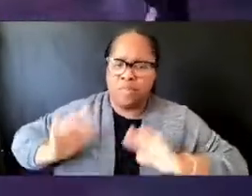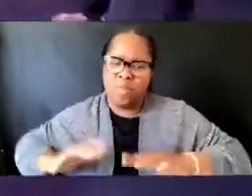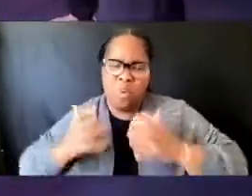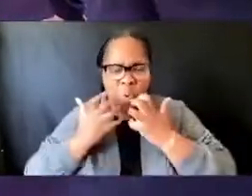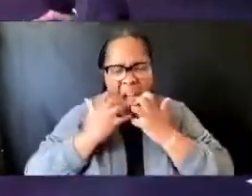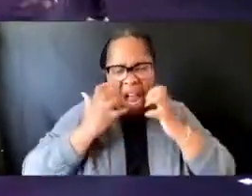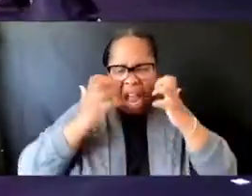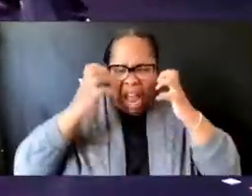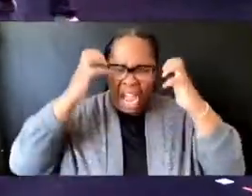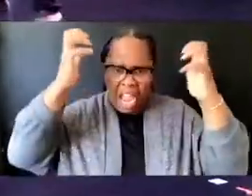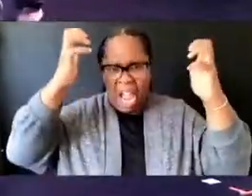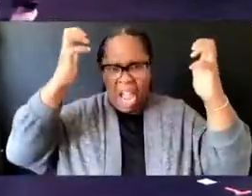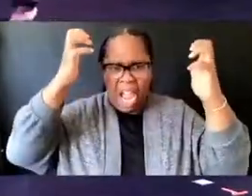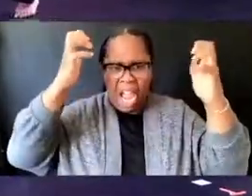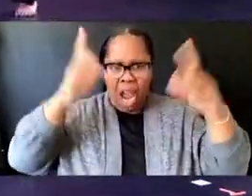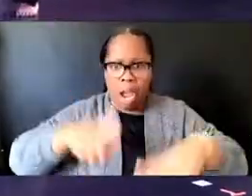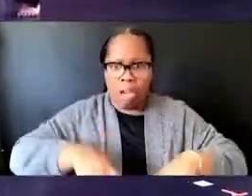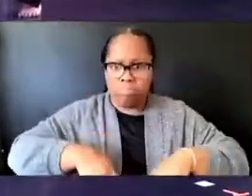(screaming)